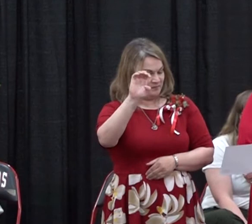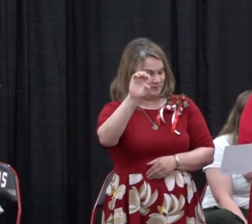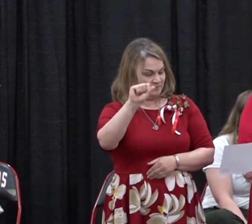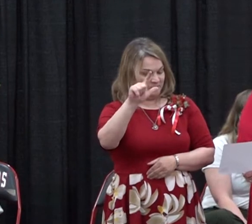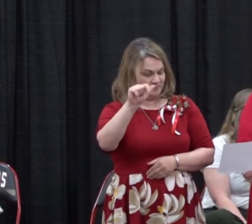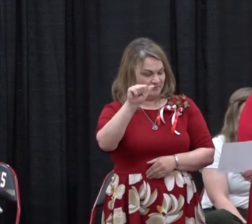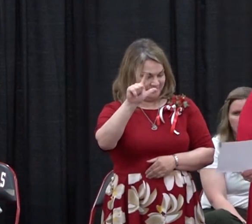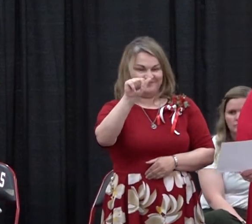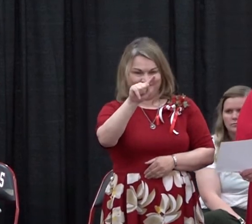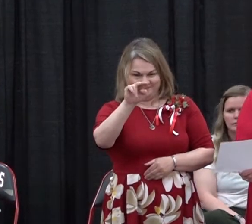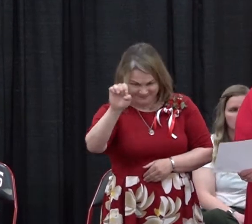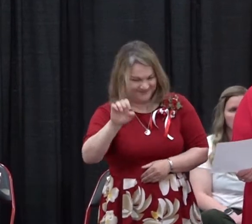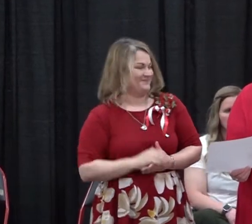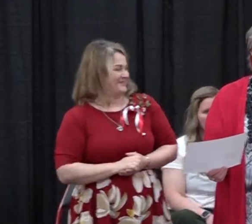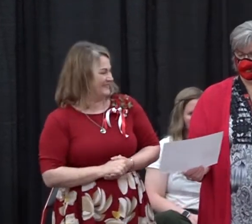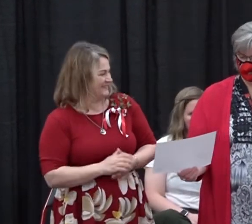Valerie Escalante.